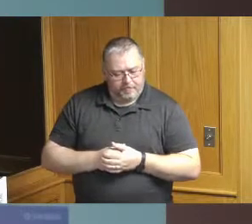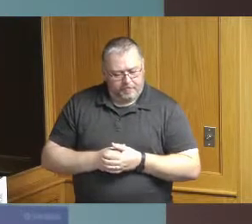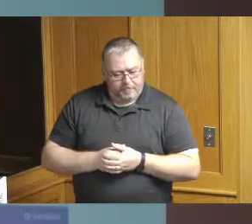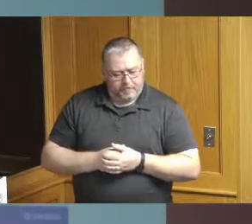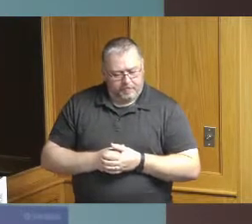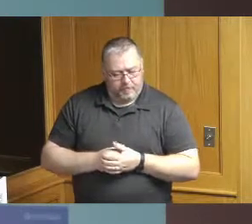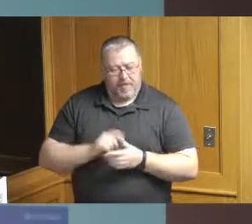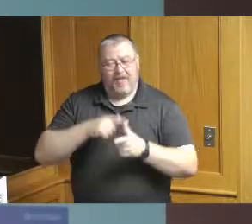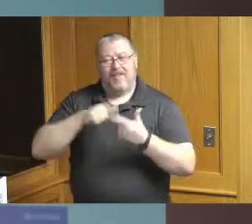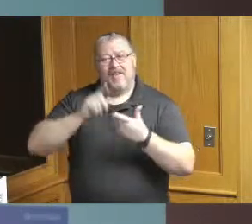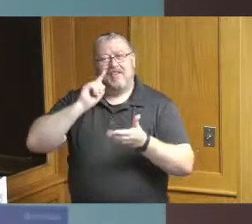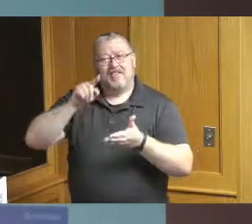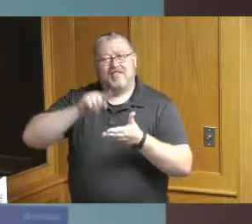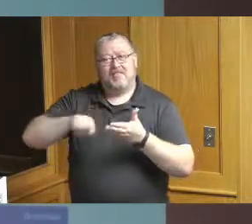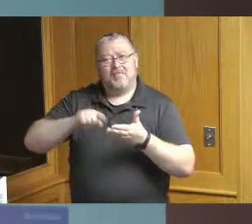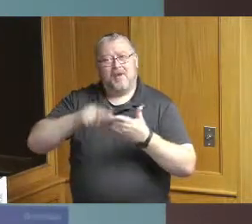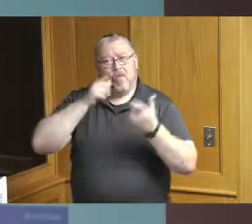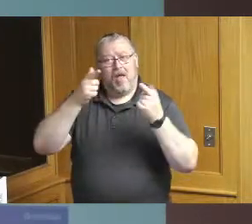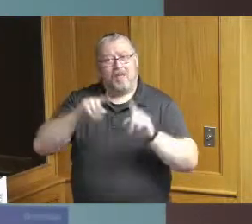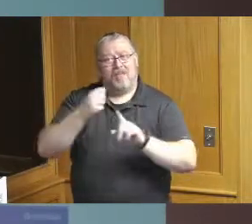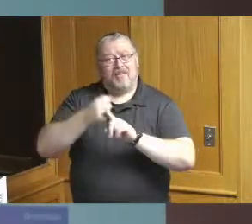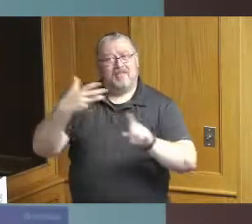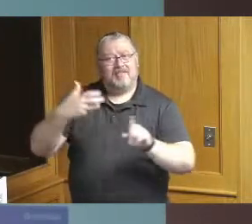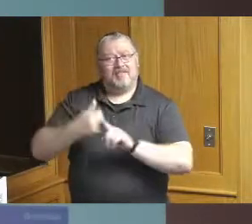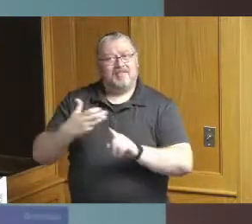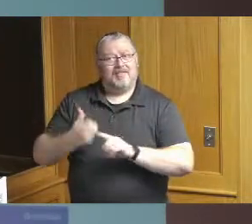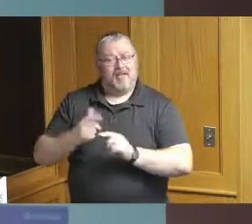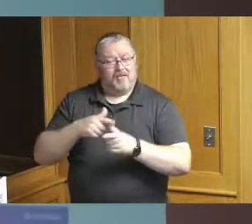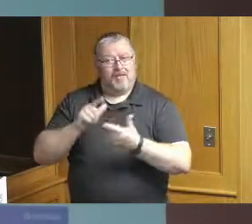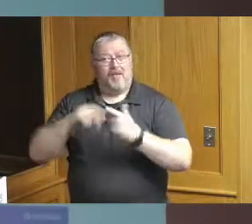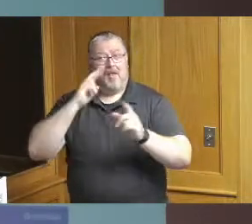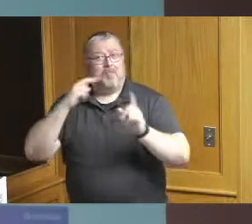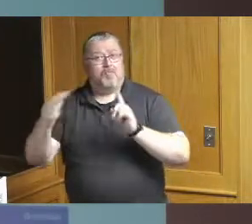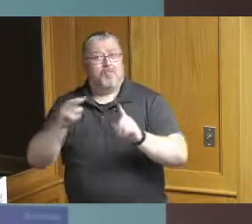inspections that have happened in detail when the inspectors go to the field you can see what